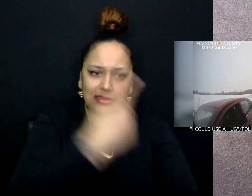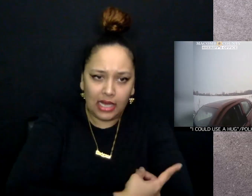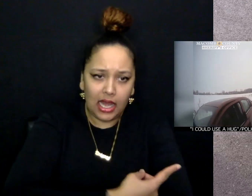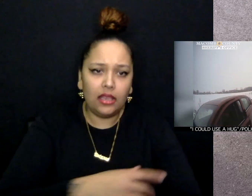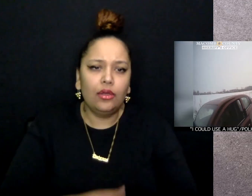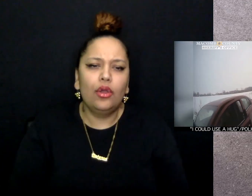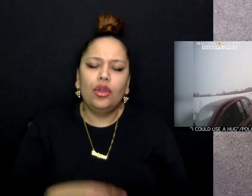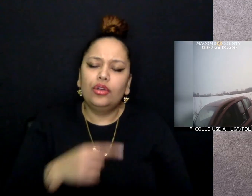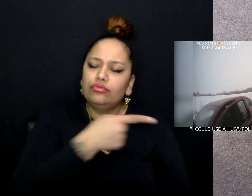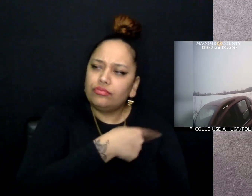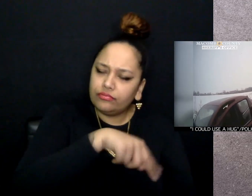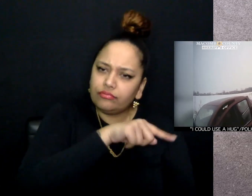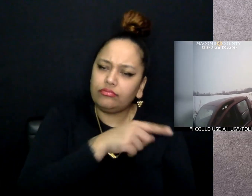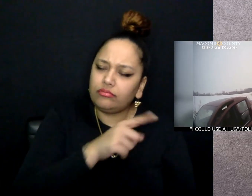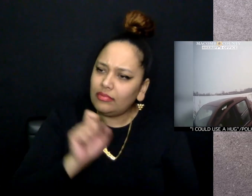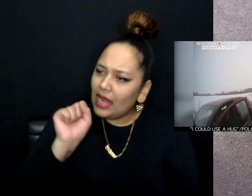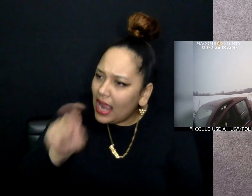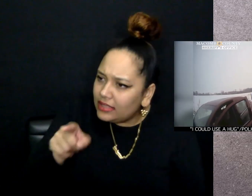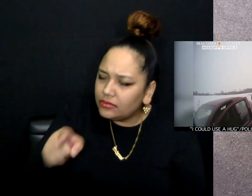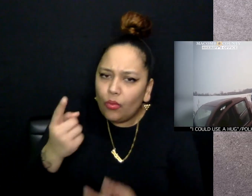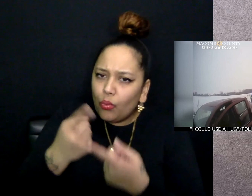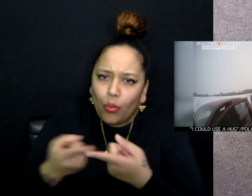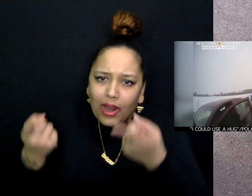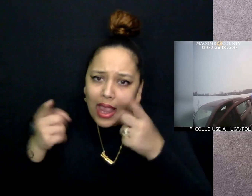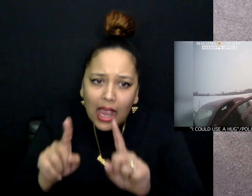Hey, if any one of you adopts one of the cats, let us know.